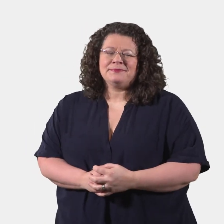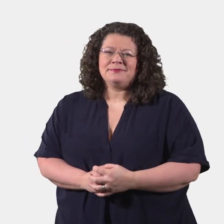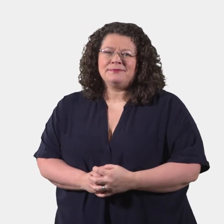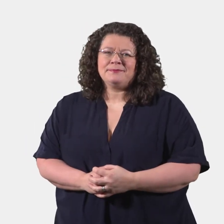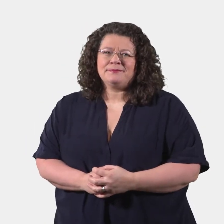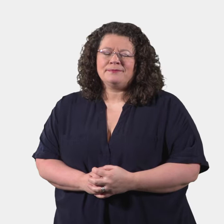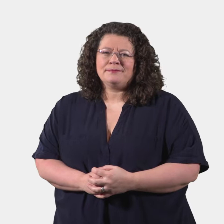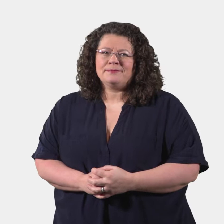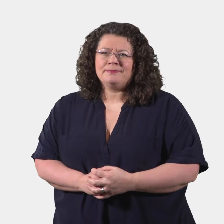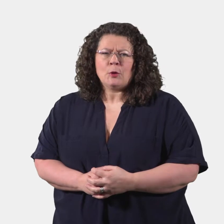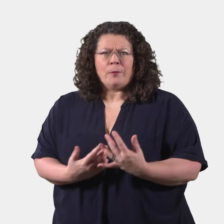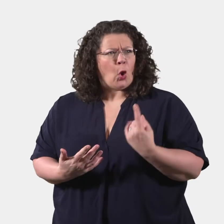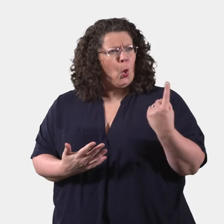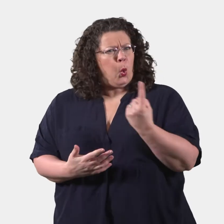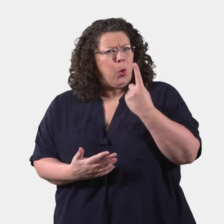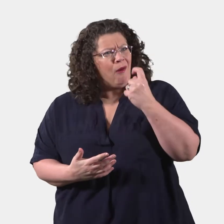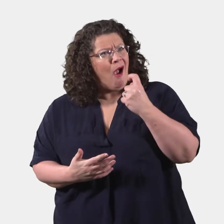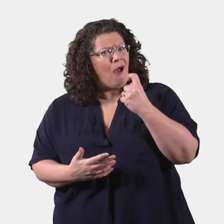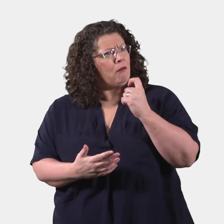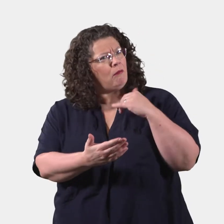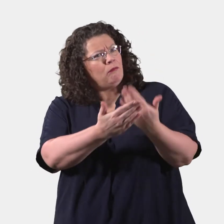So, who can get Carer's Allowance?